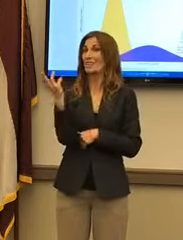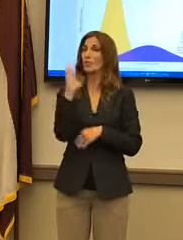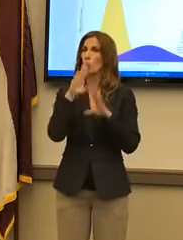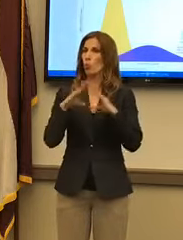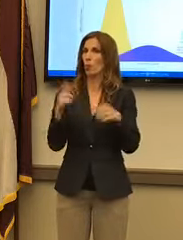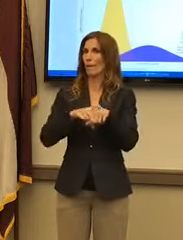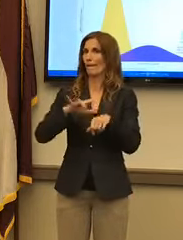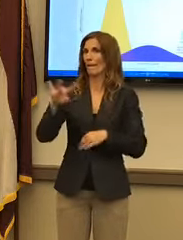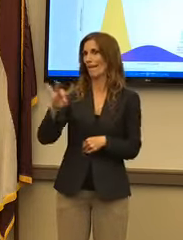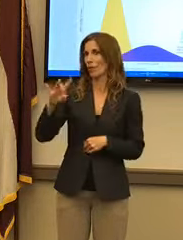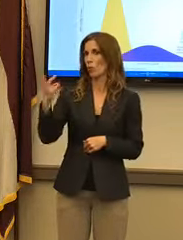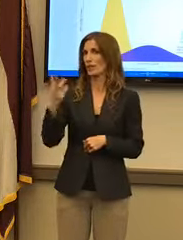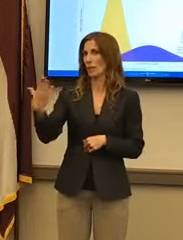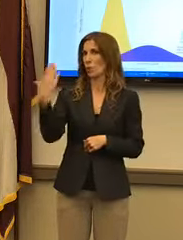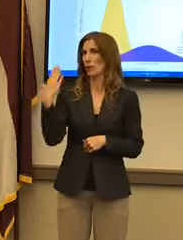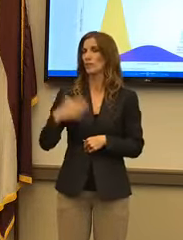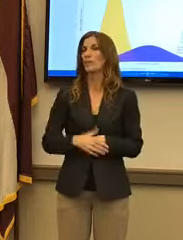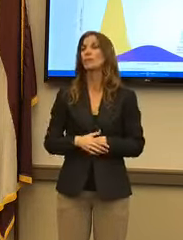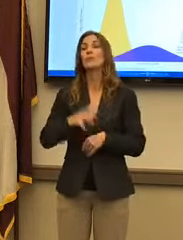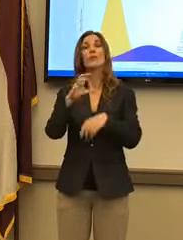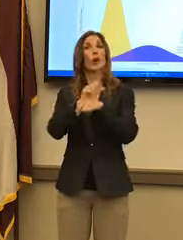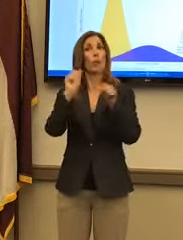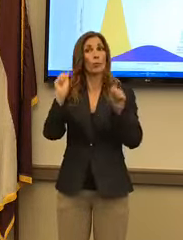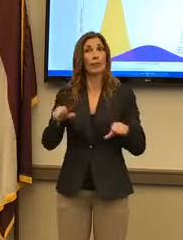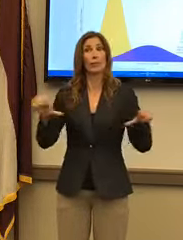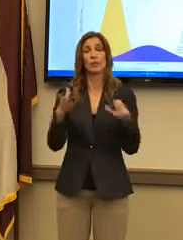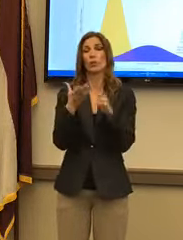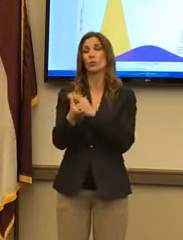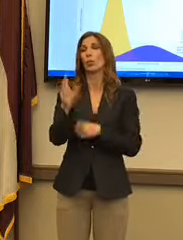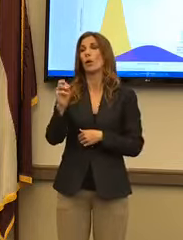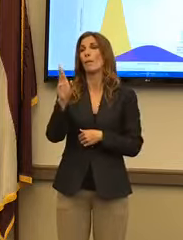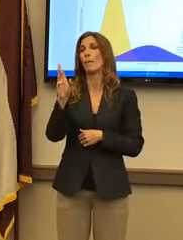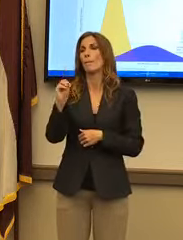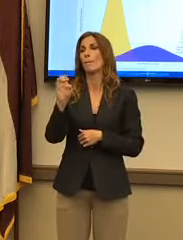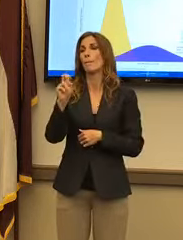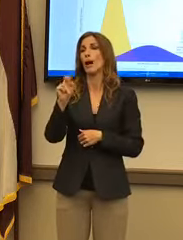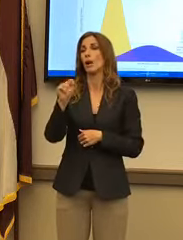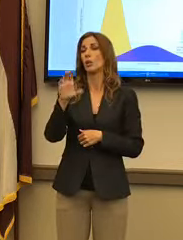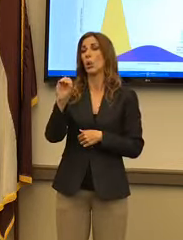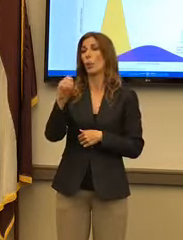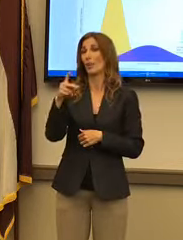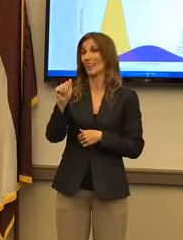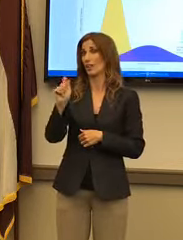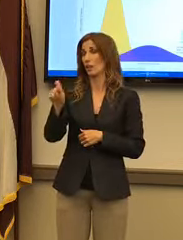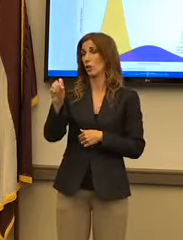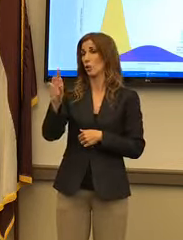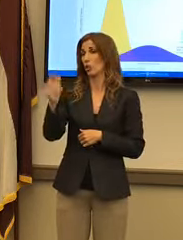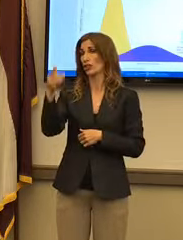a.m. Wednesday morning appointments can be made at montcopa.org/covid-19